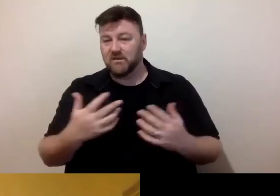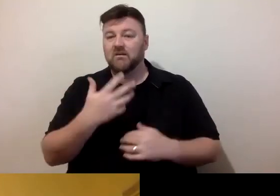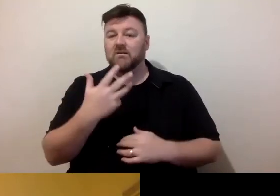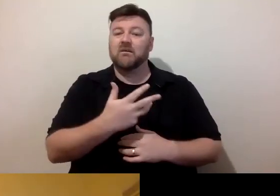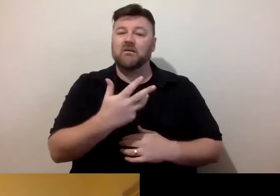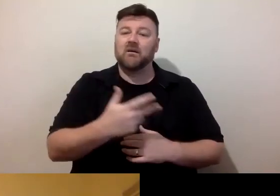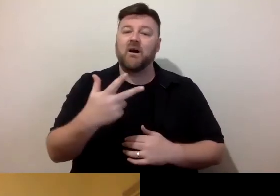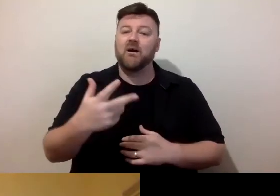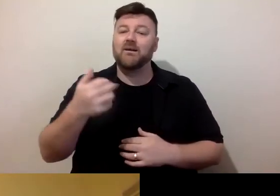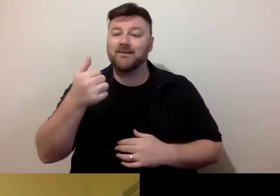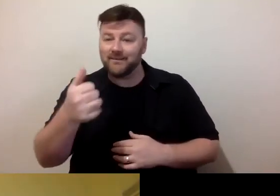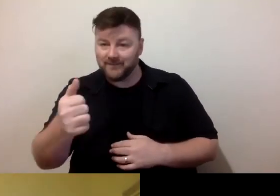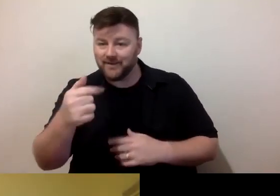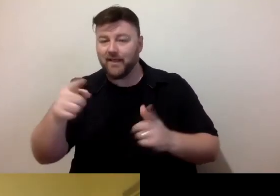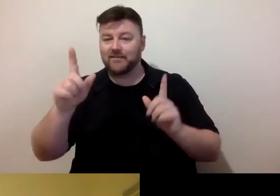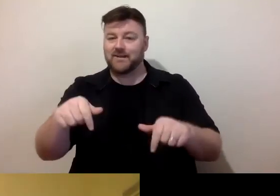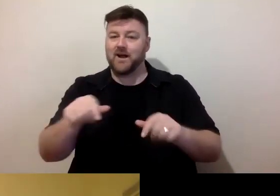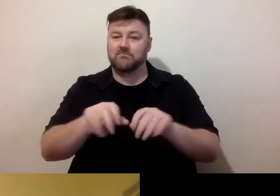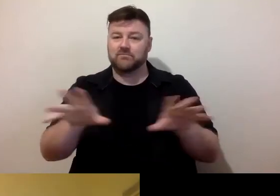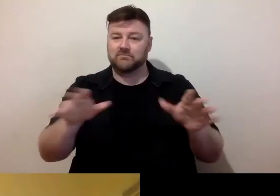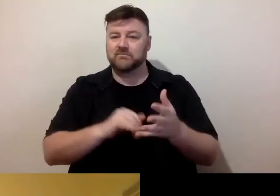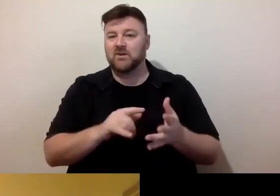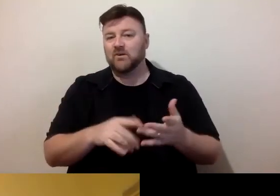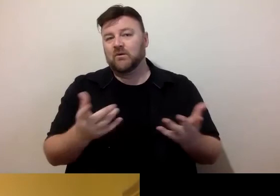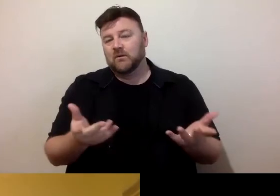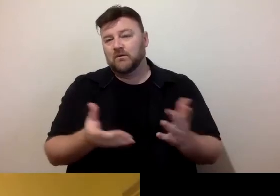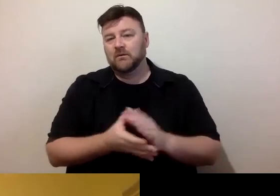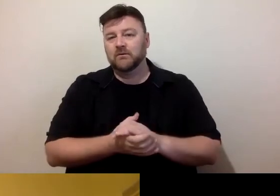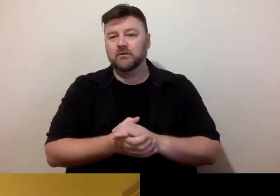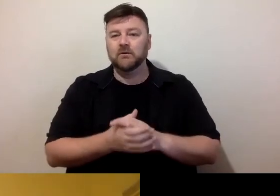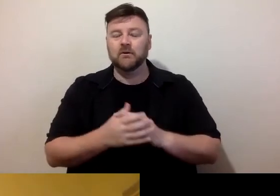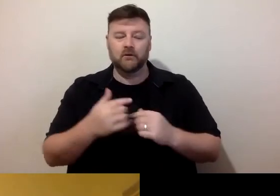But that means that, when I make a dance and send it to